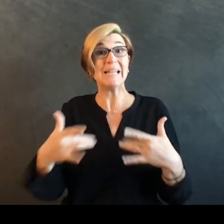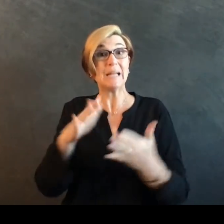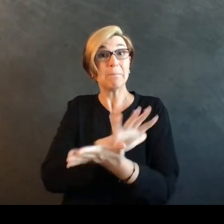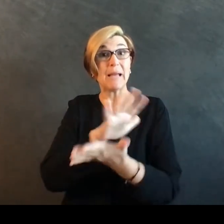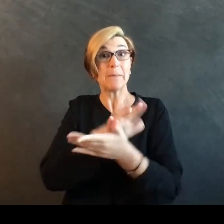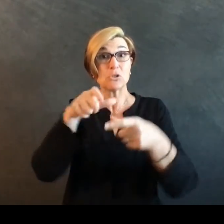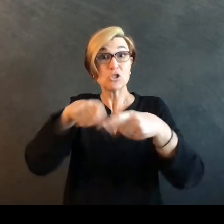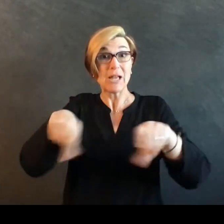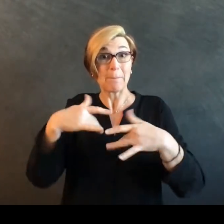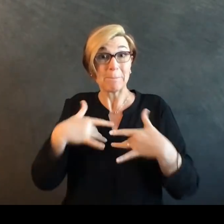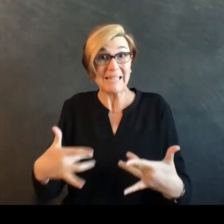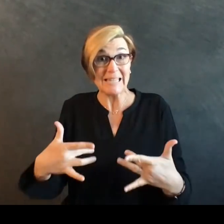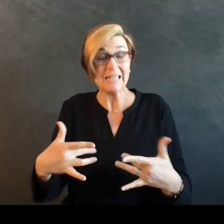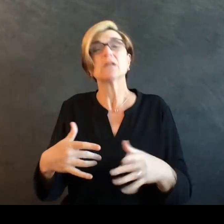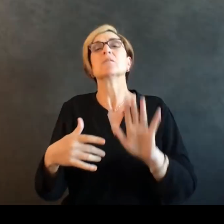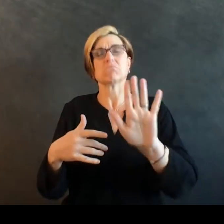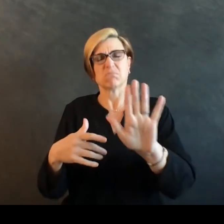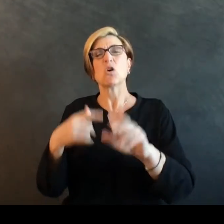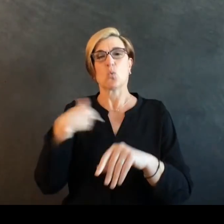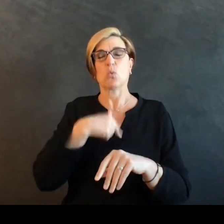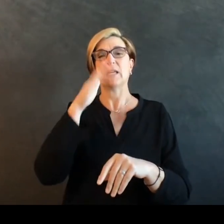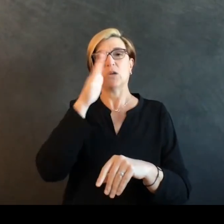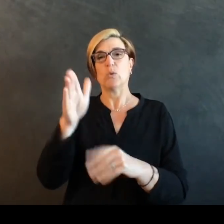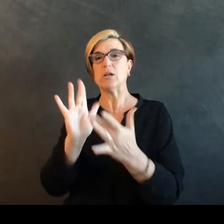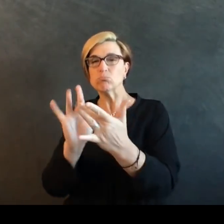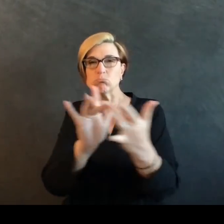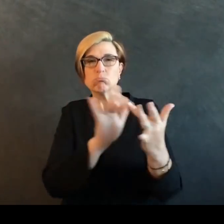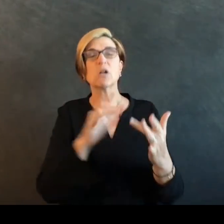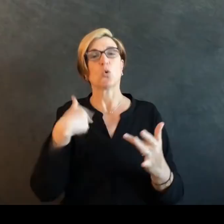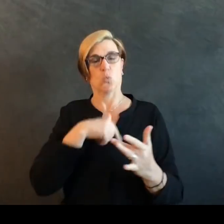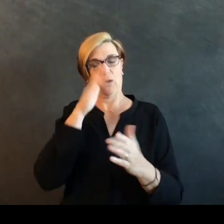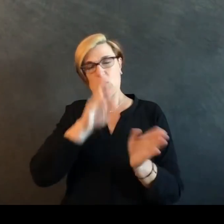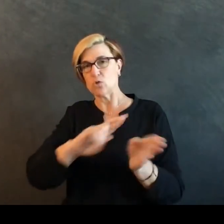priority the president has made clear we want to get this money quickly into your